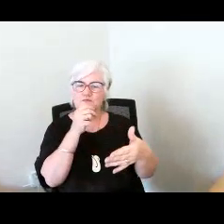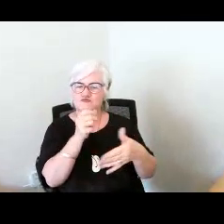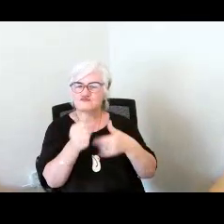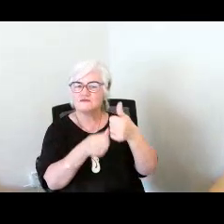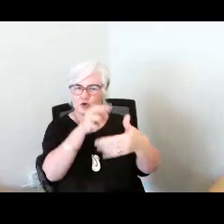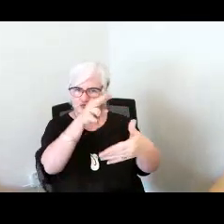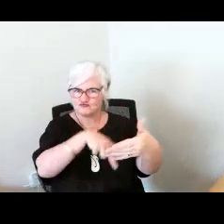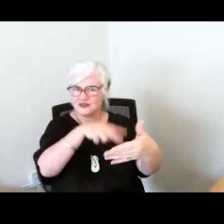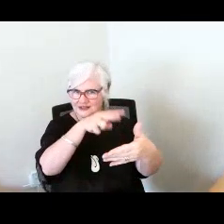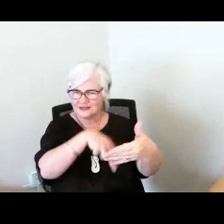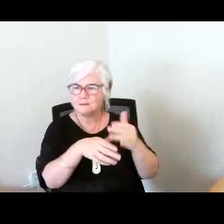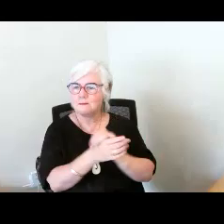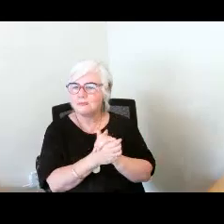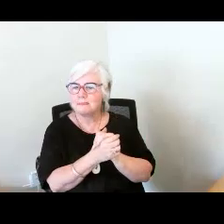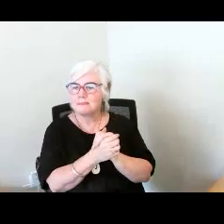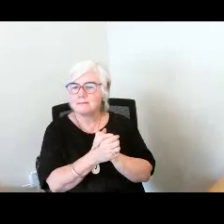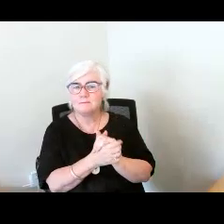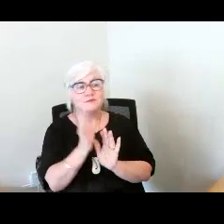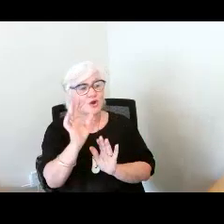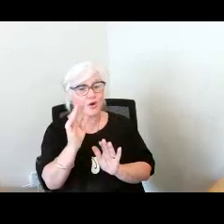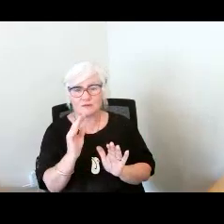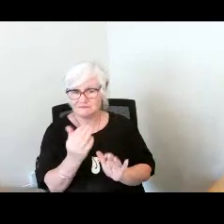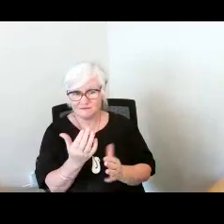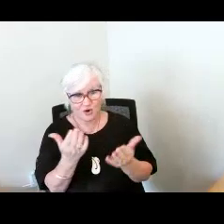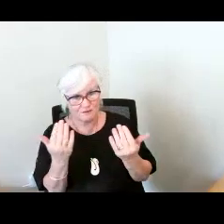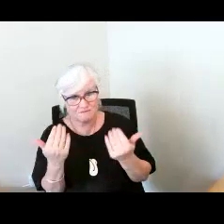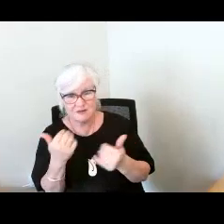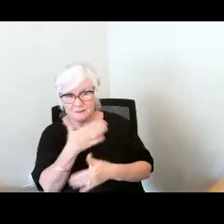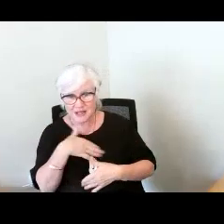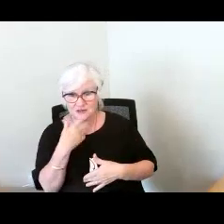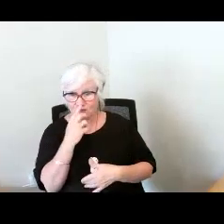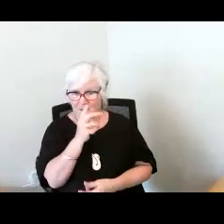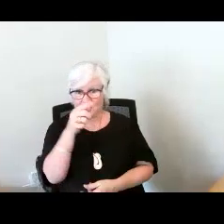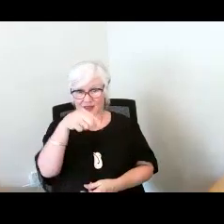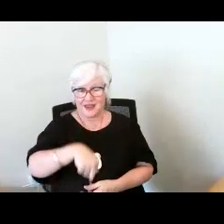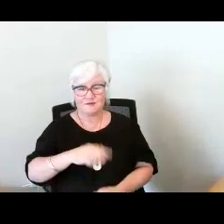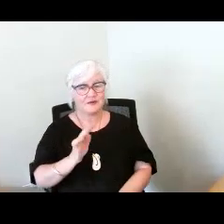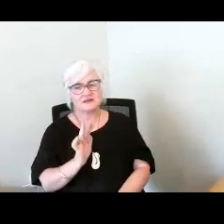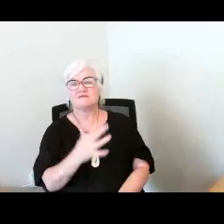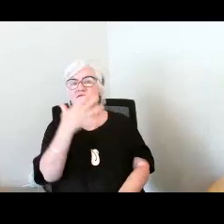So, it's been a pleasure having you all here this afternoon for this fifth forum. I think